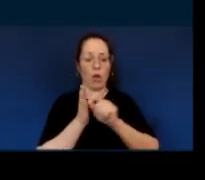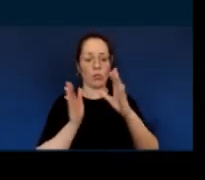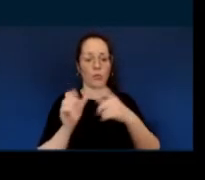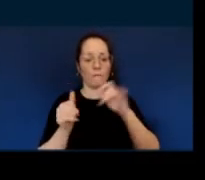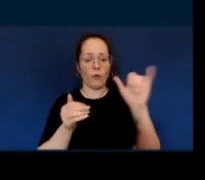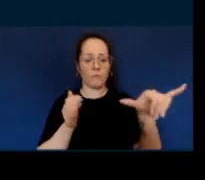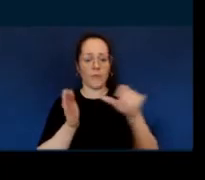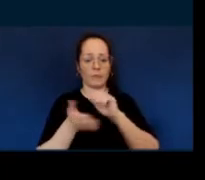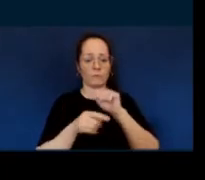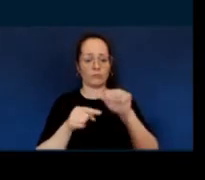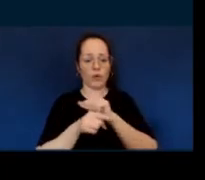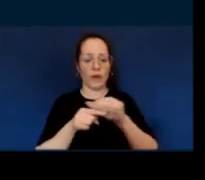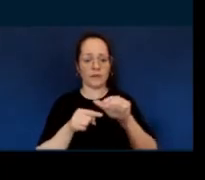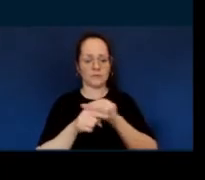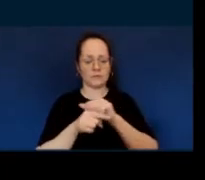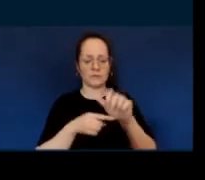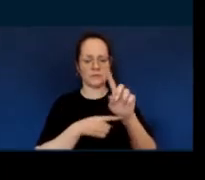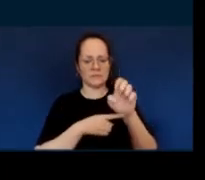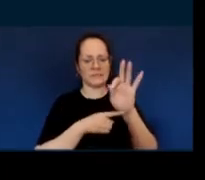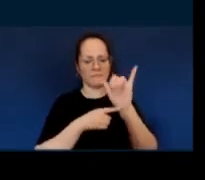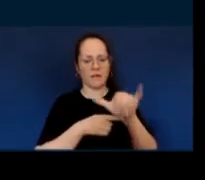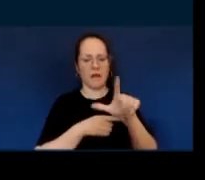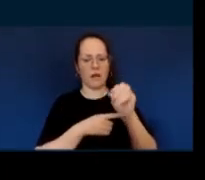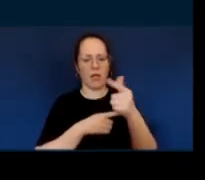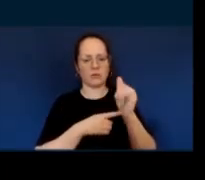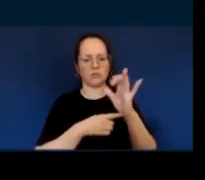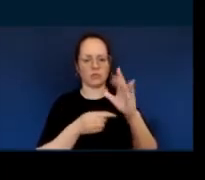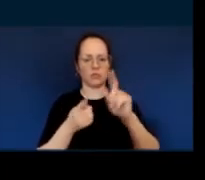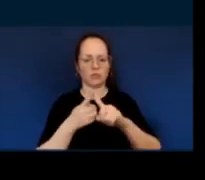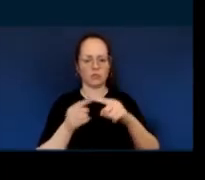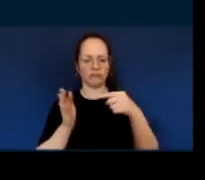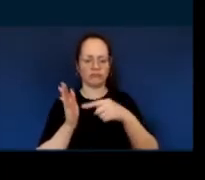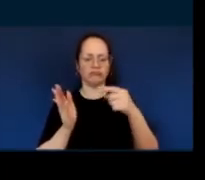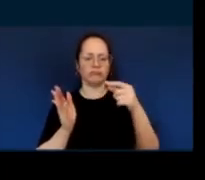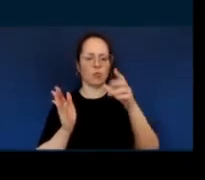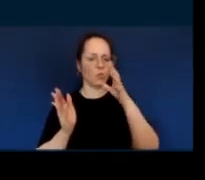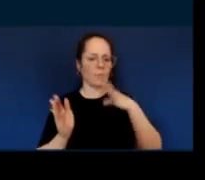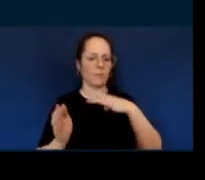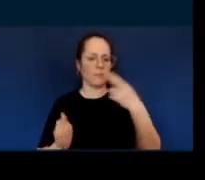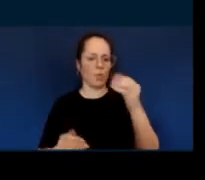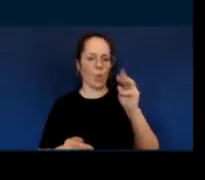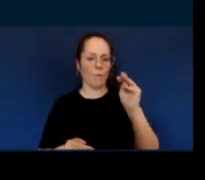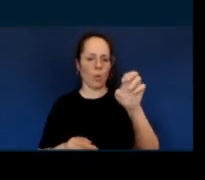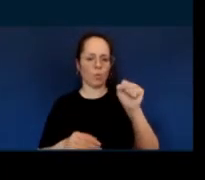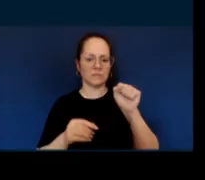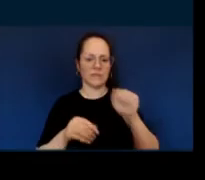LOGIC TO CLAIM GEBDER DIFFERENCE CAN AFFECT STUDY RESULTS BY